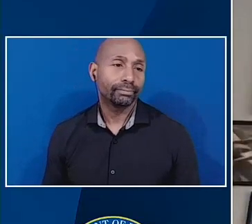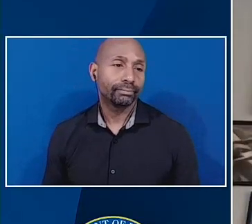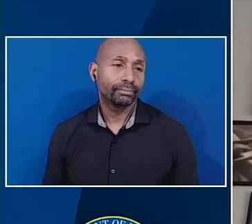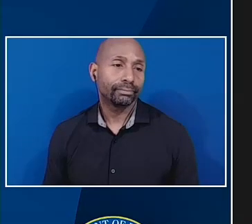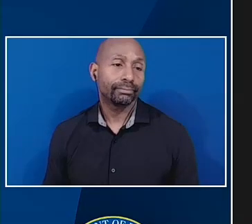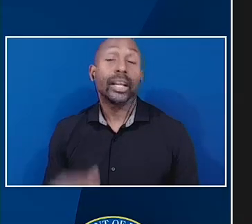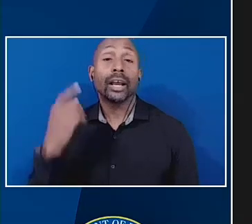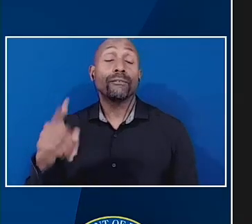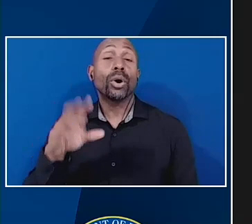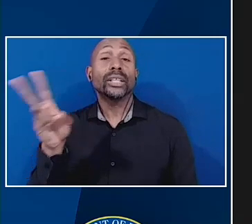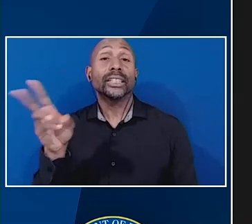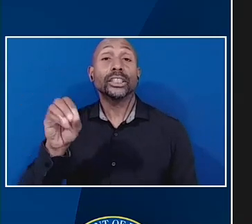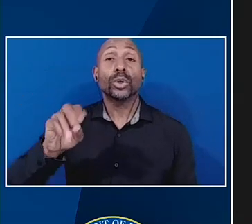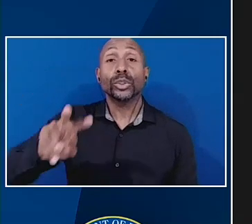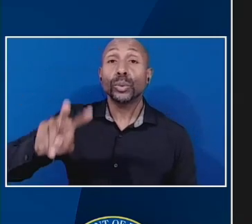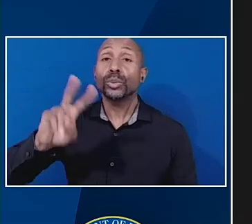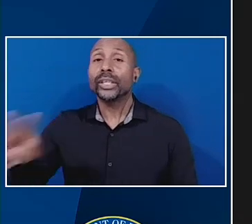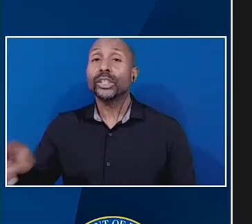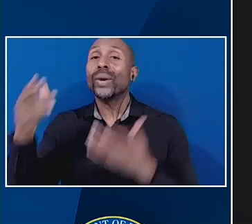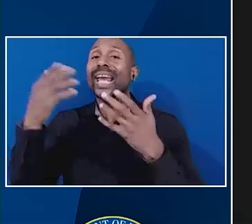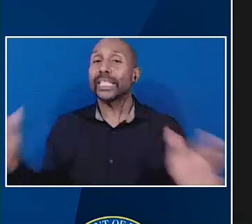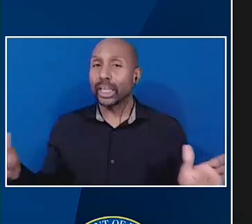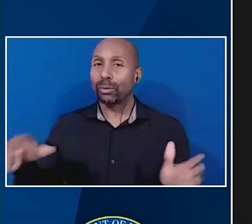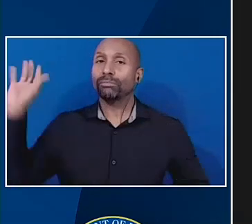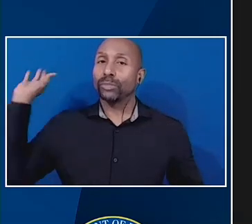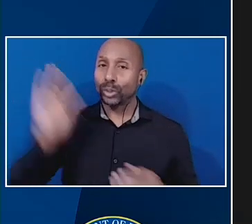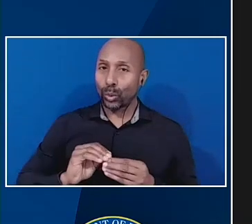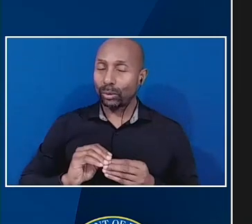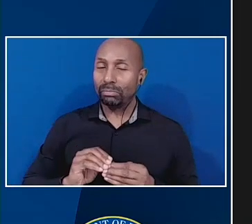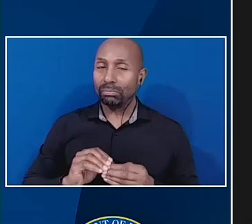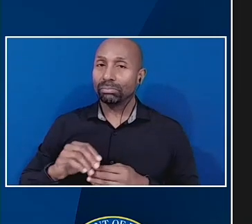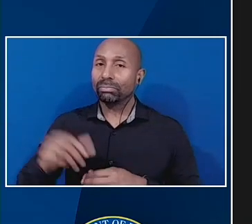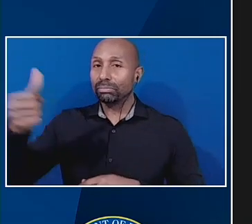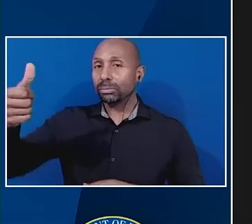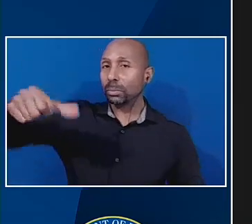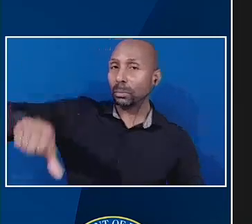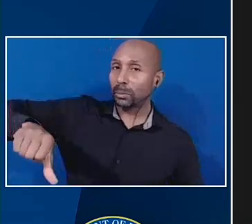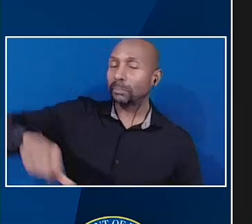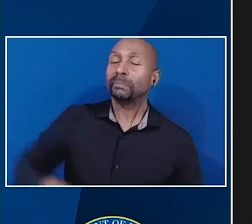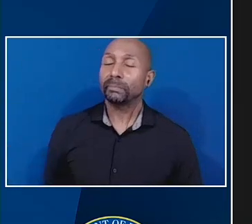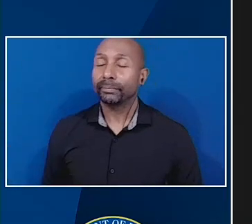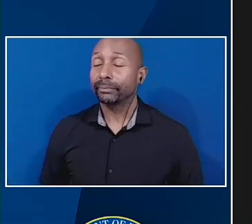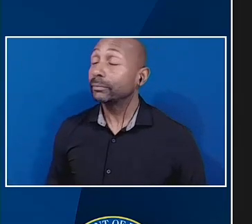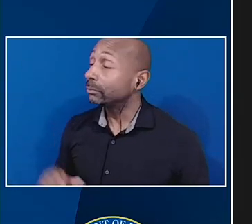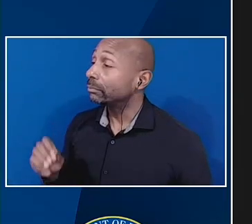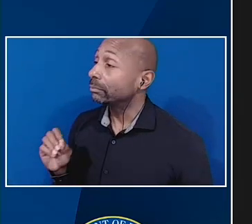Okay. Alright, having said that, let's go